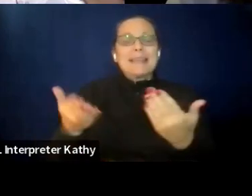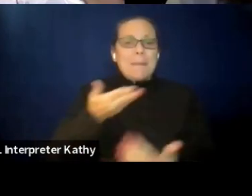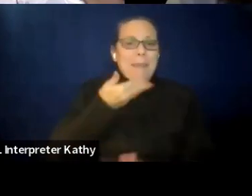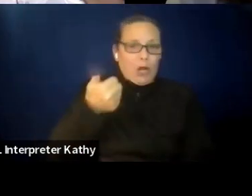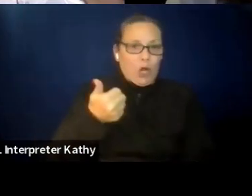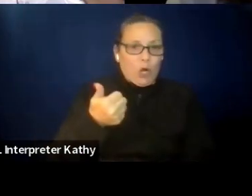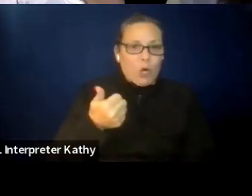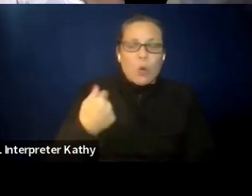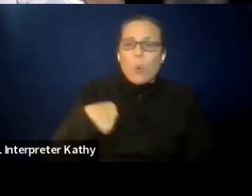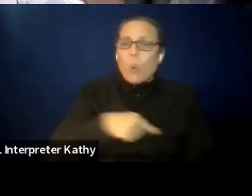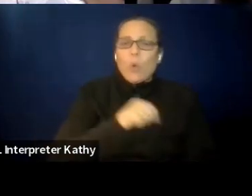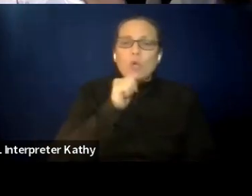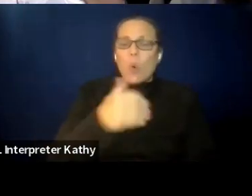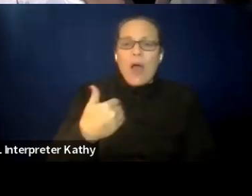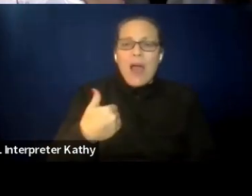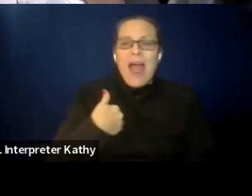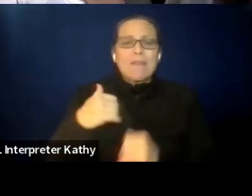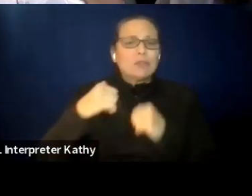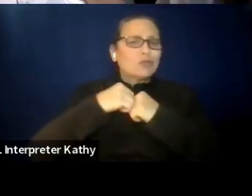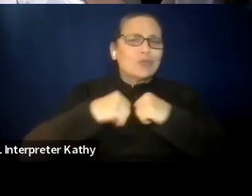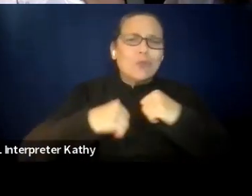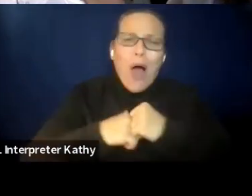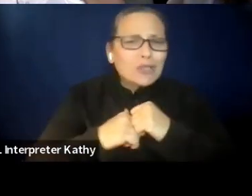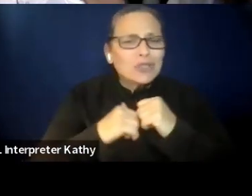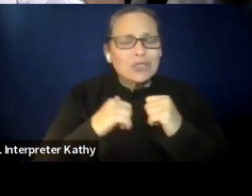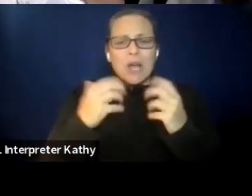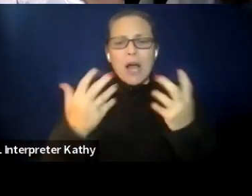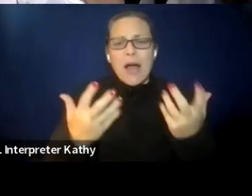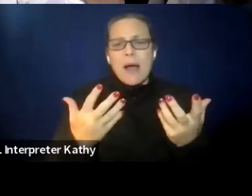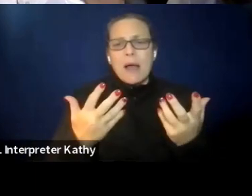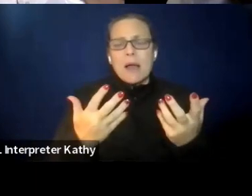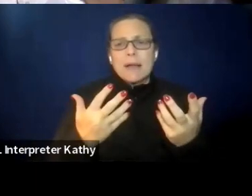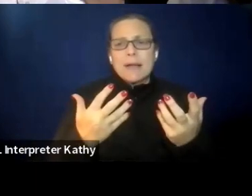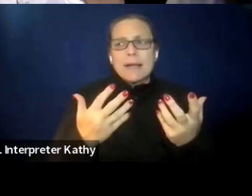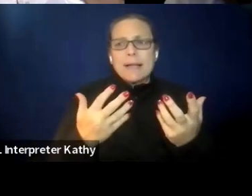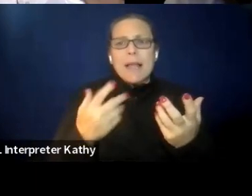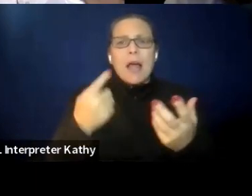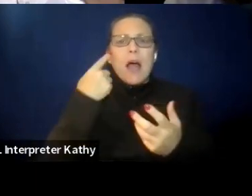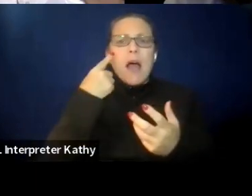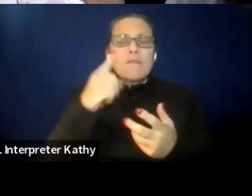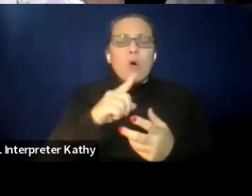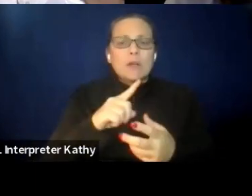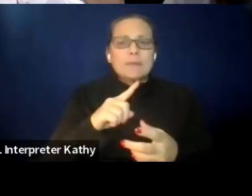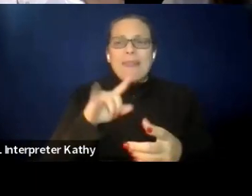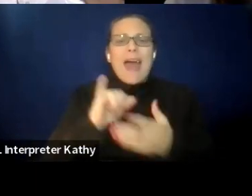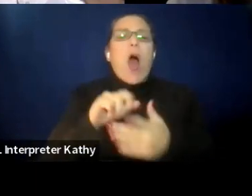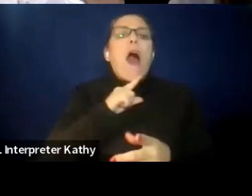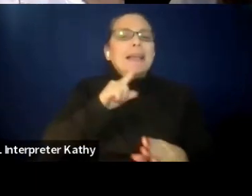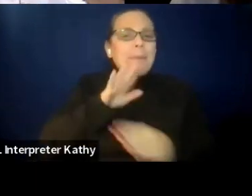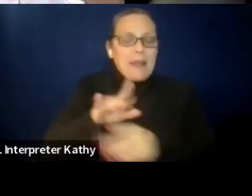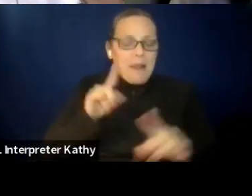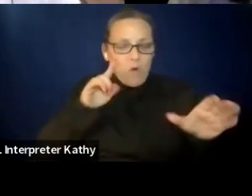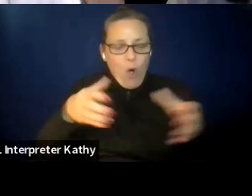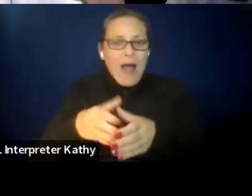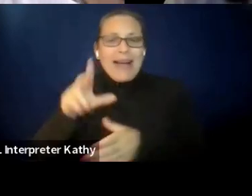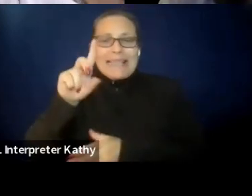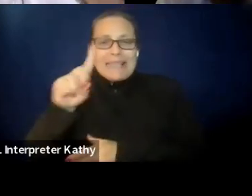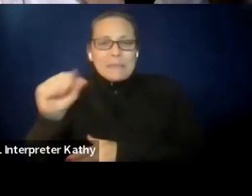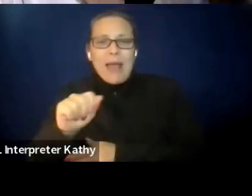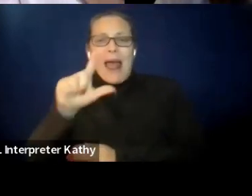things better. We don't have any, like, structures for,